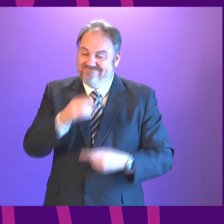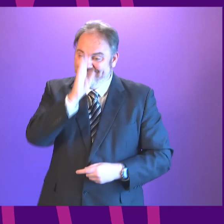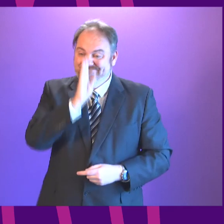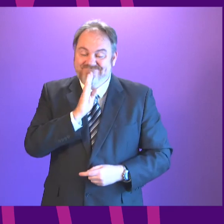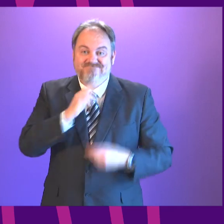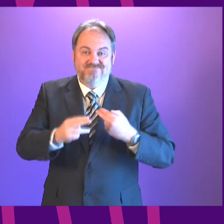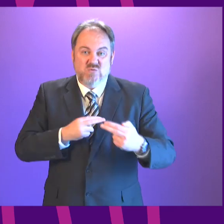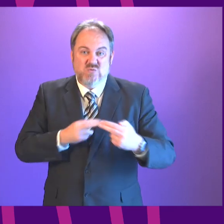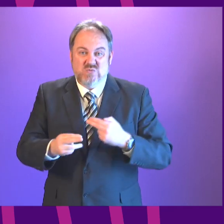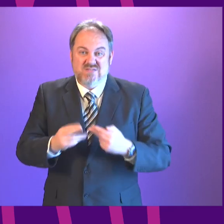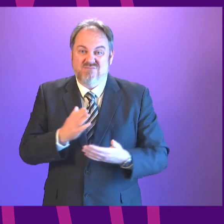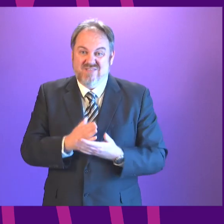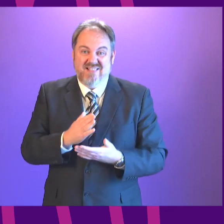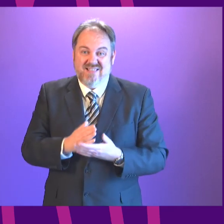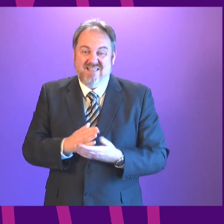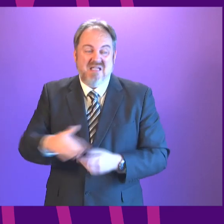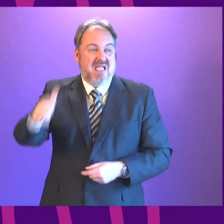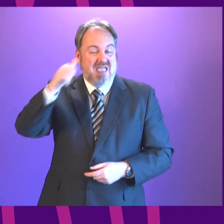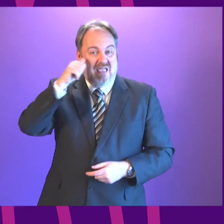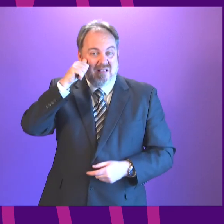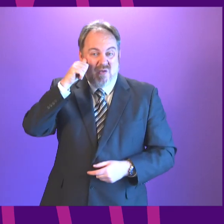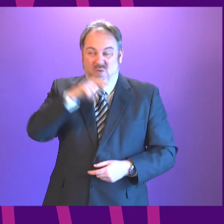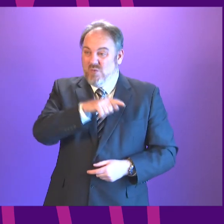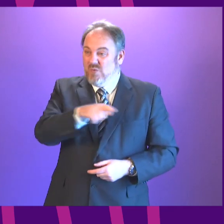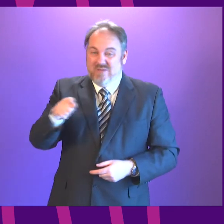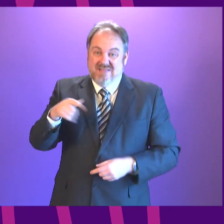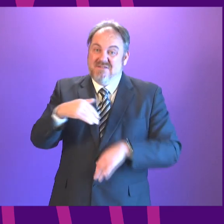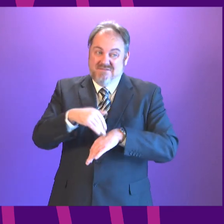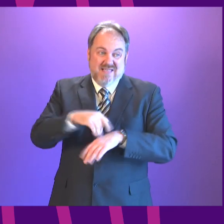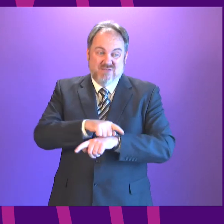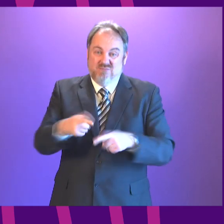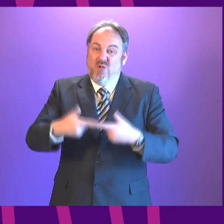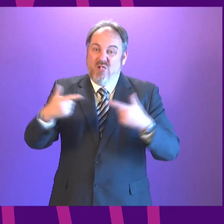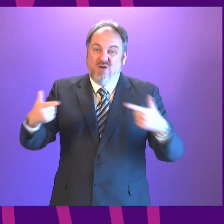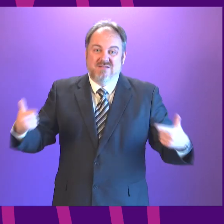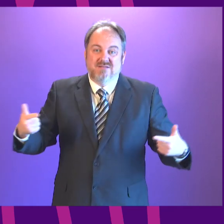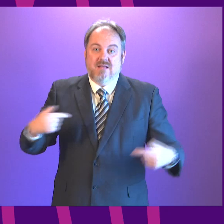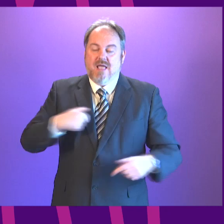part of me that is oblivious to the impact of it. I do not just understand that impact;